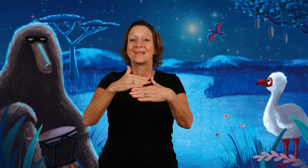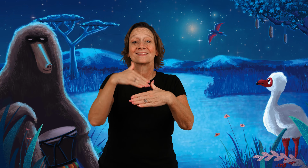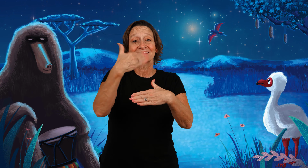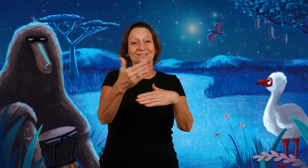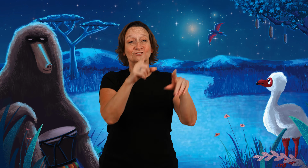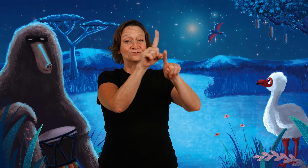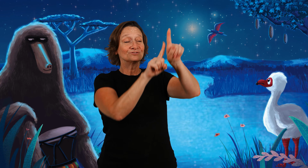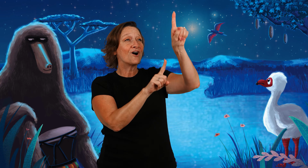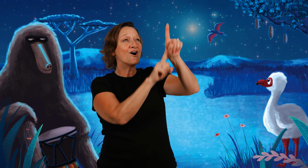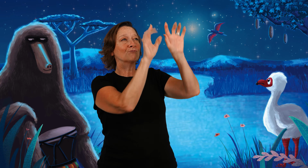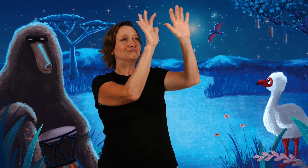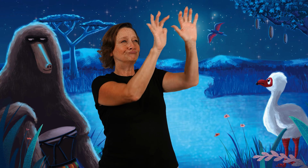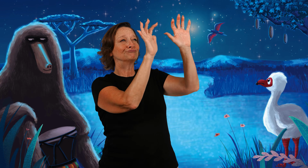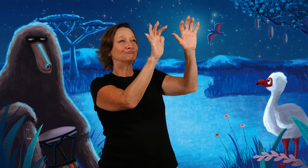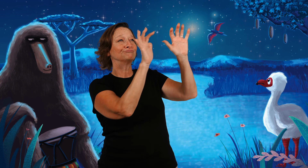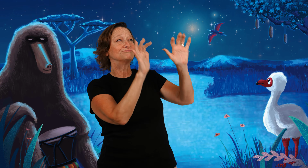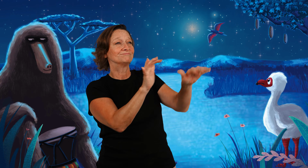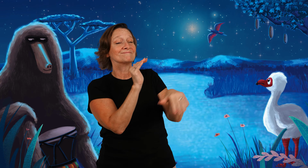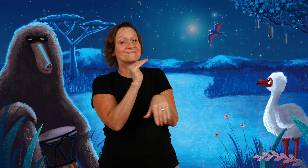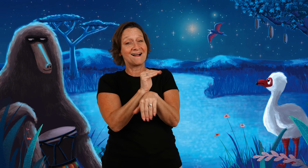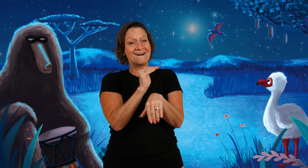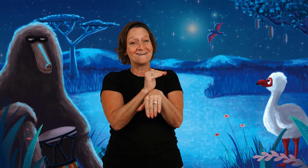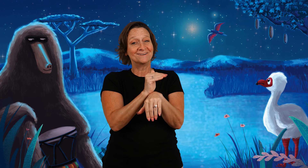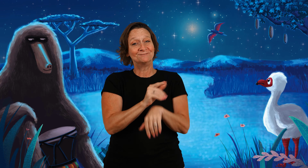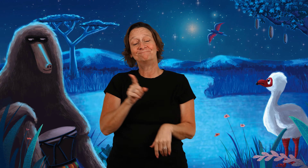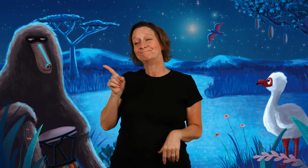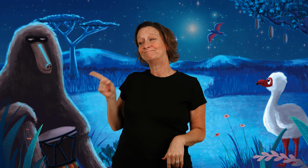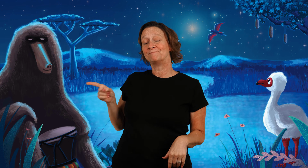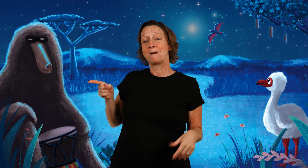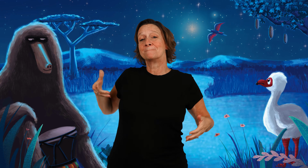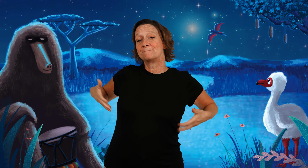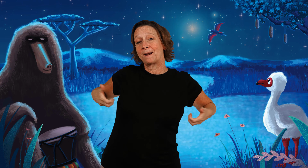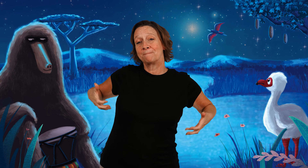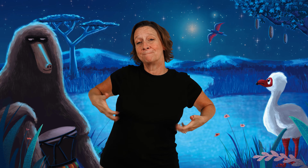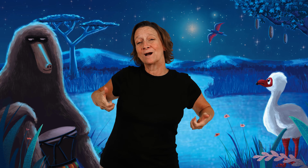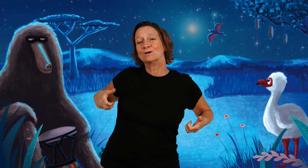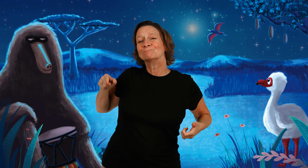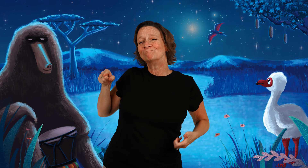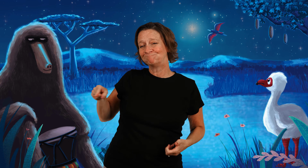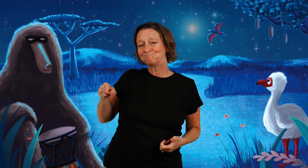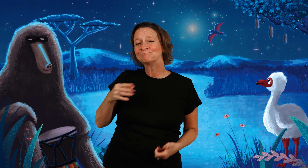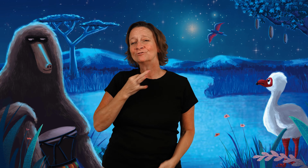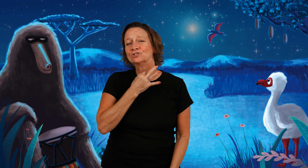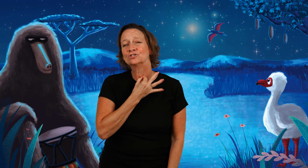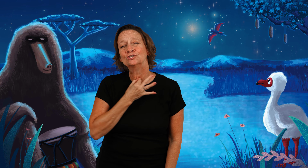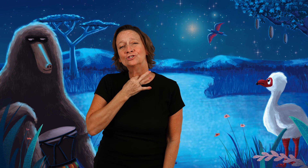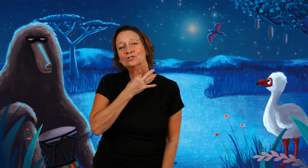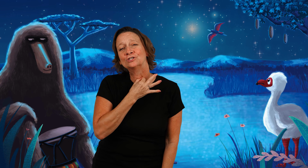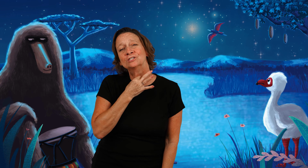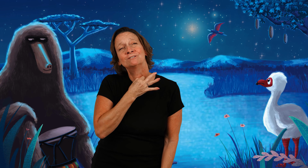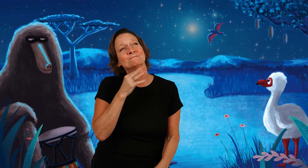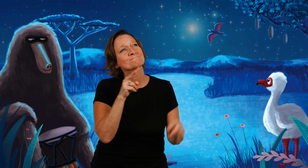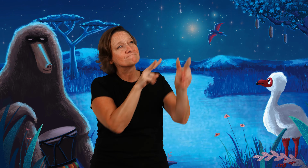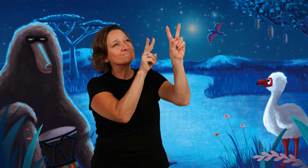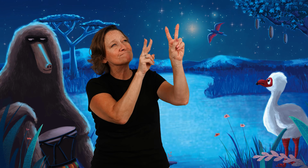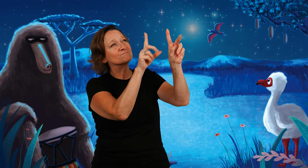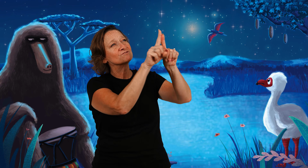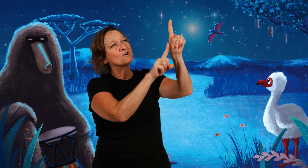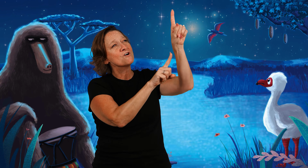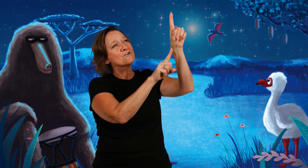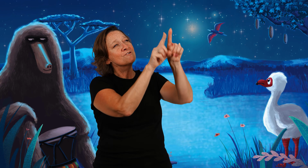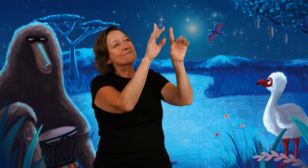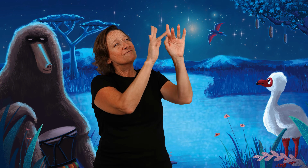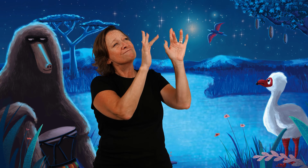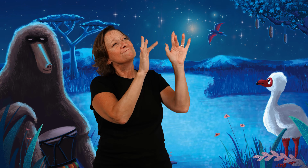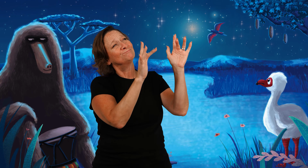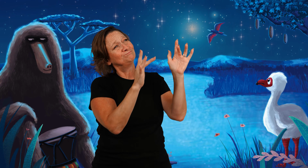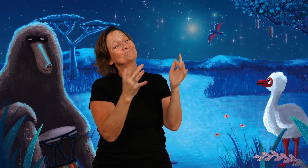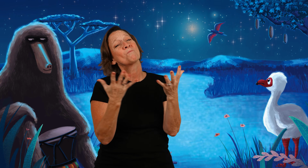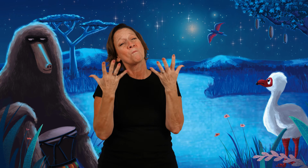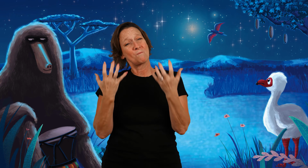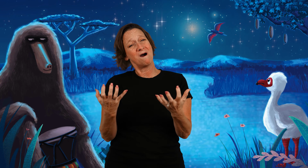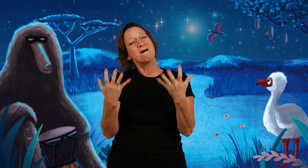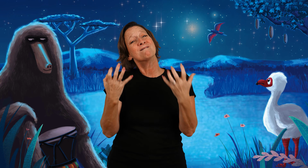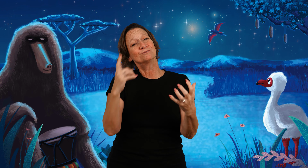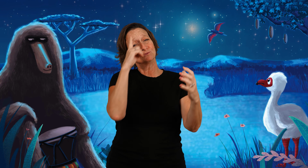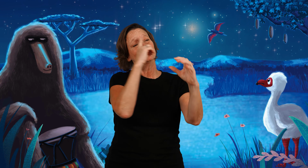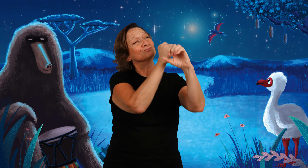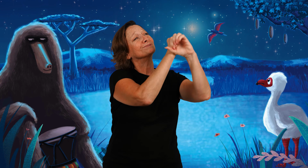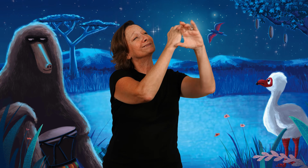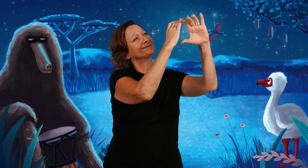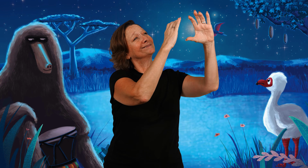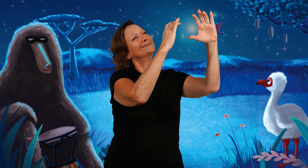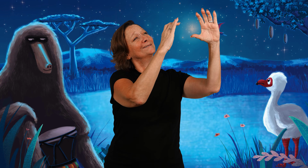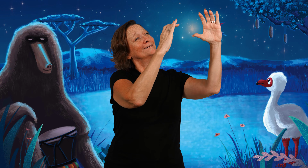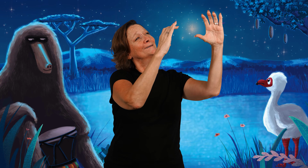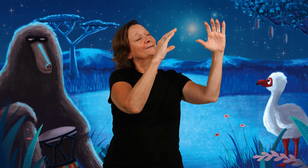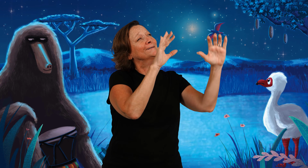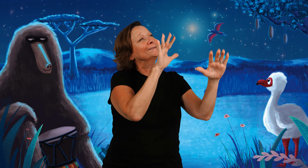The next starry night, curious Baboon, who wanted his dream too,